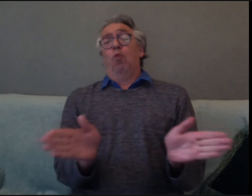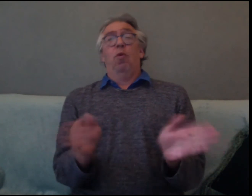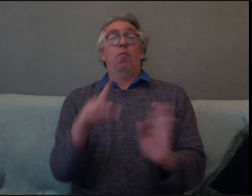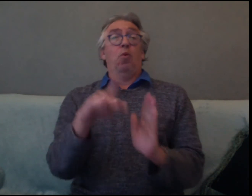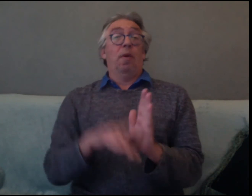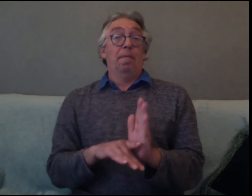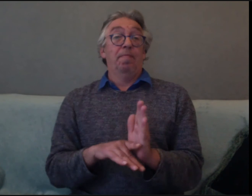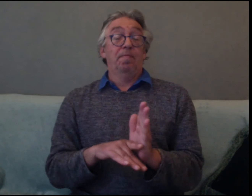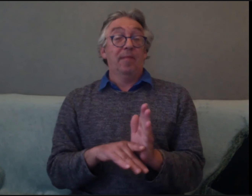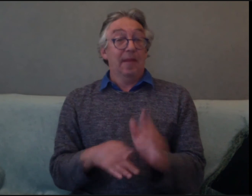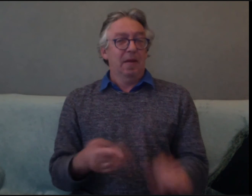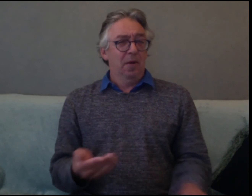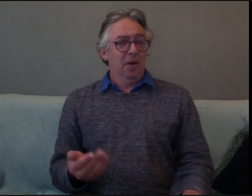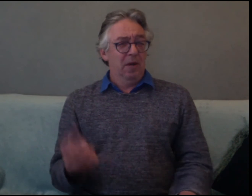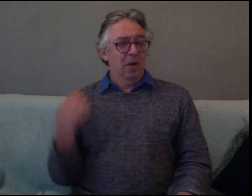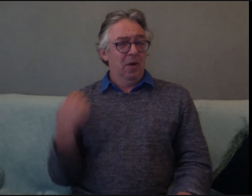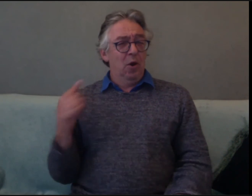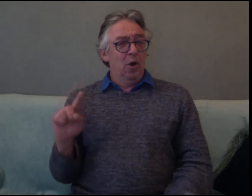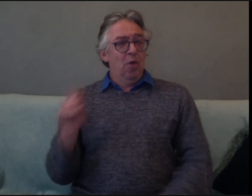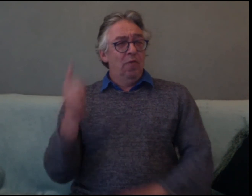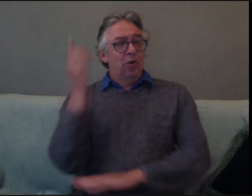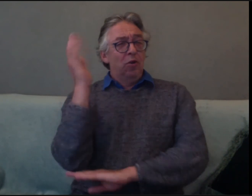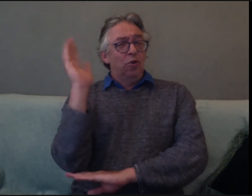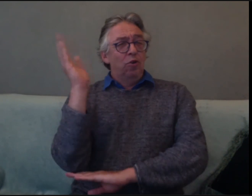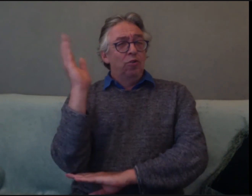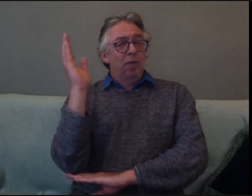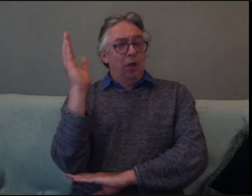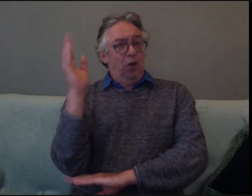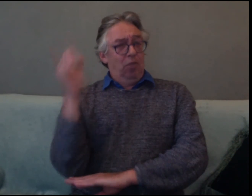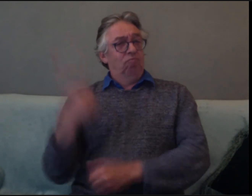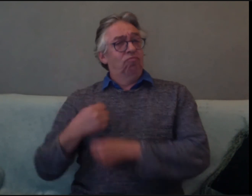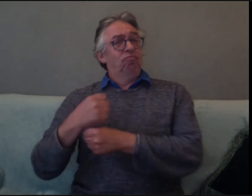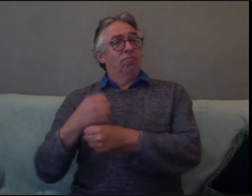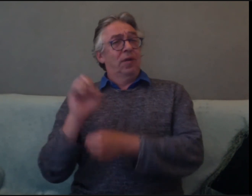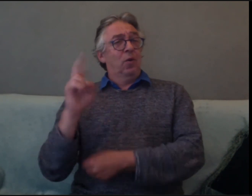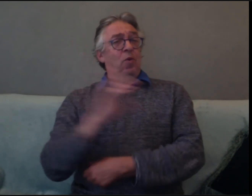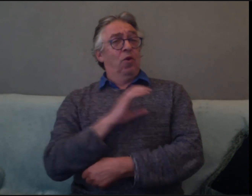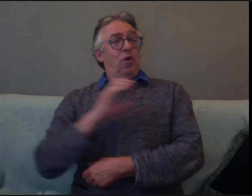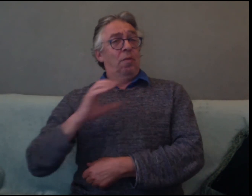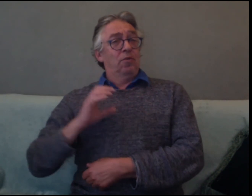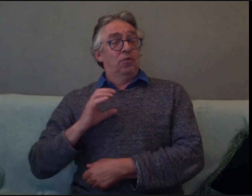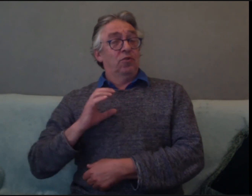it's one of the main objectives of the programme, it's a priority,